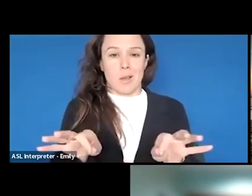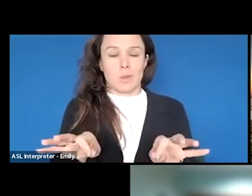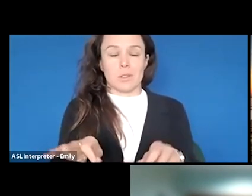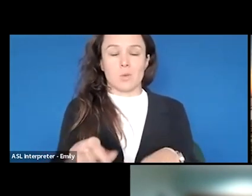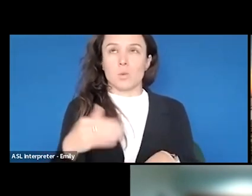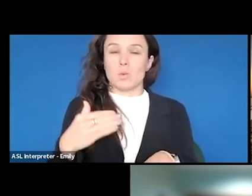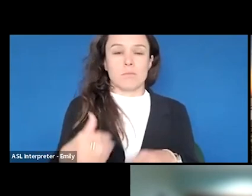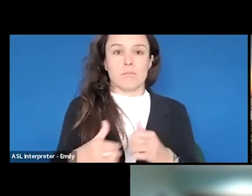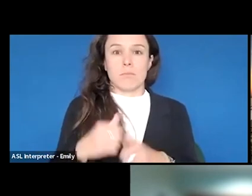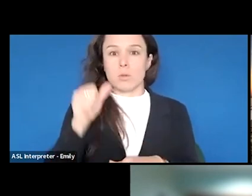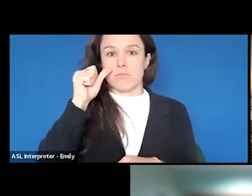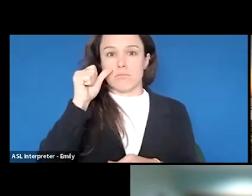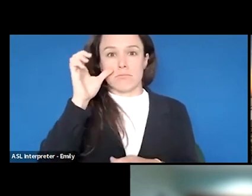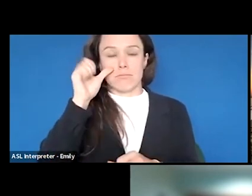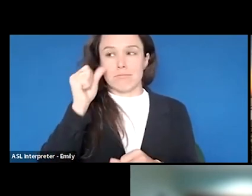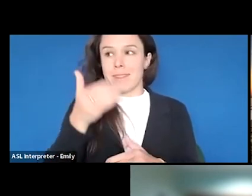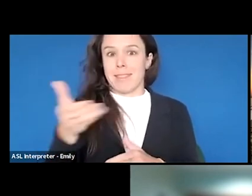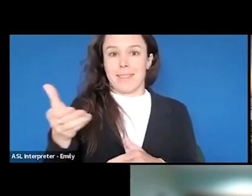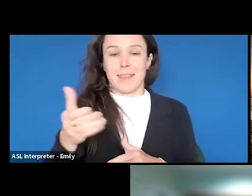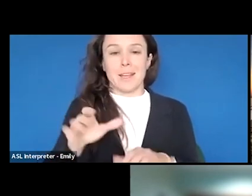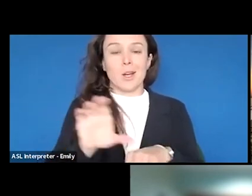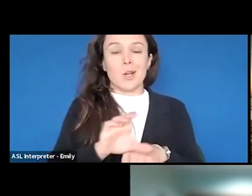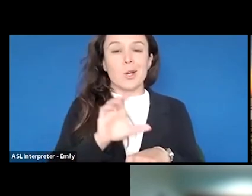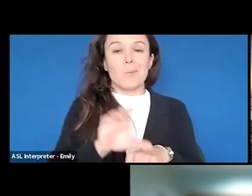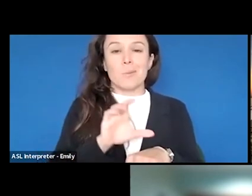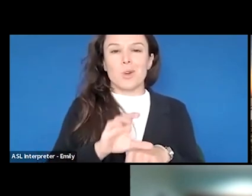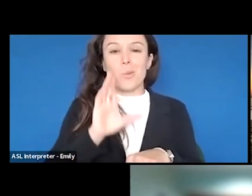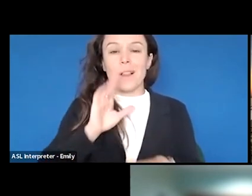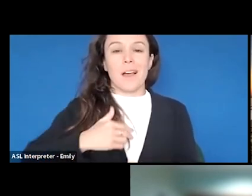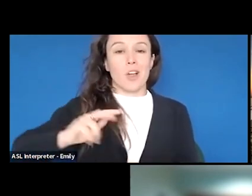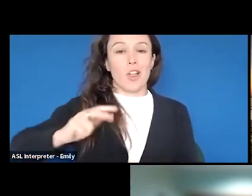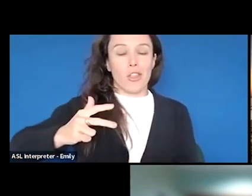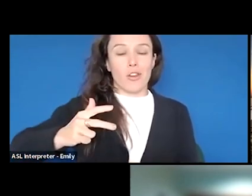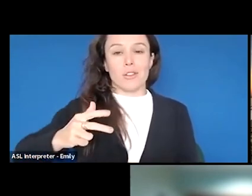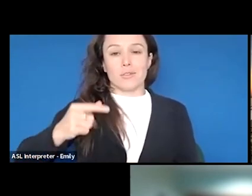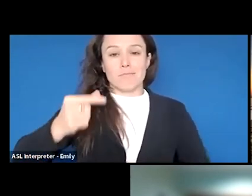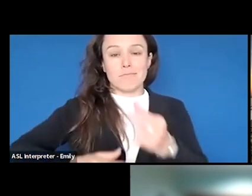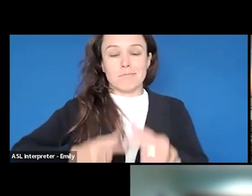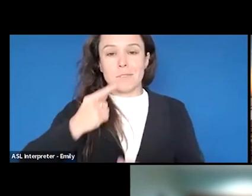most amazing thing that the computer is going to get its third generation of interfaces -- you